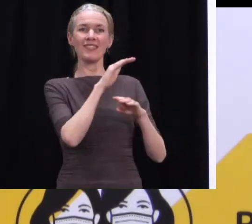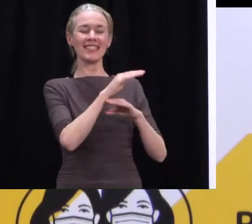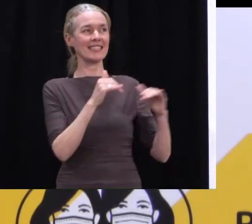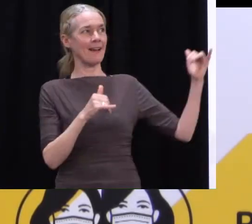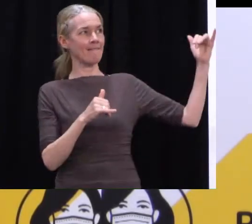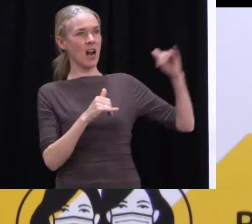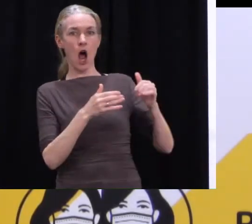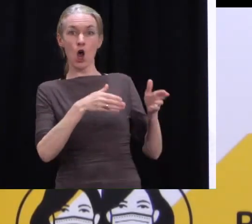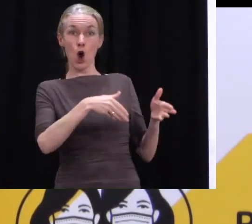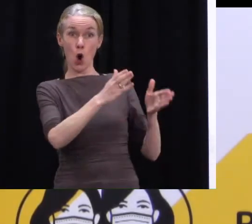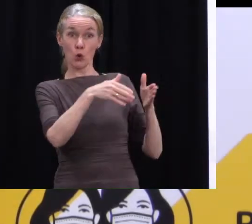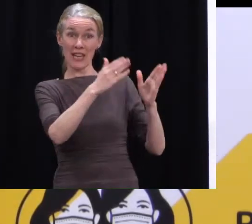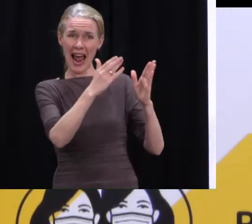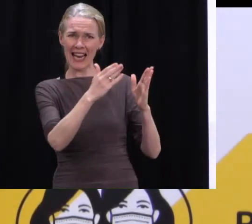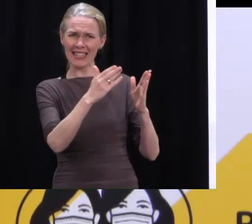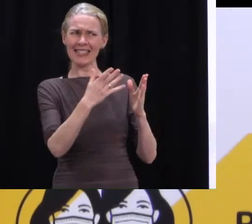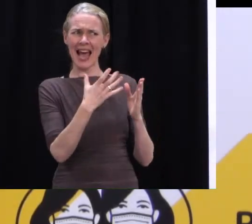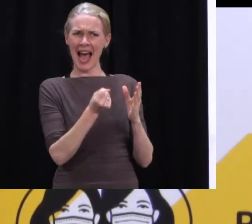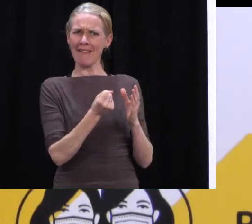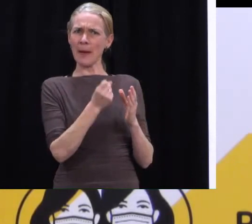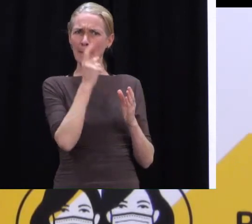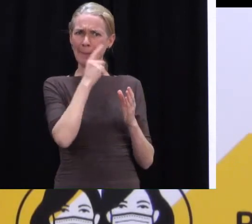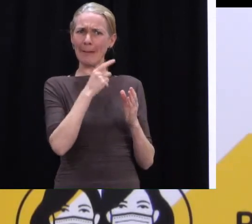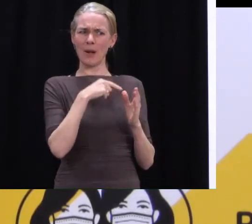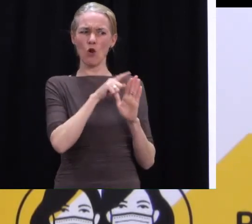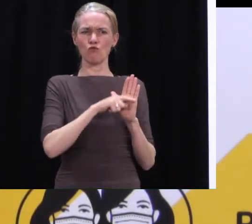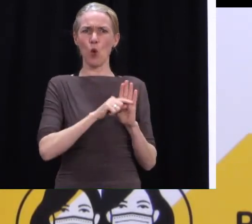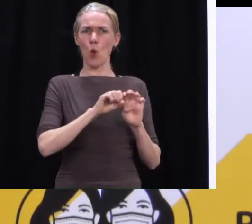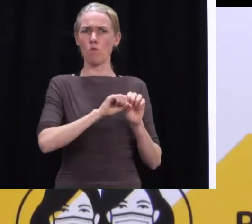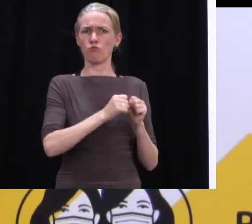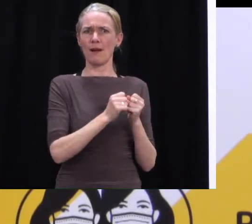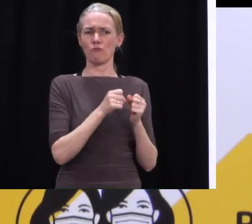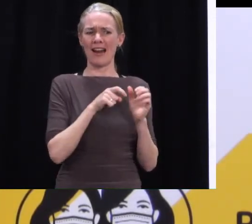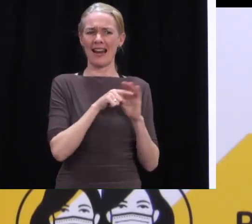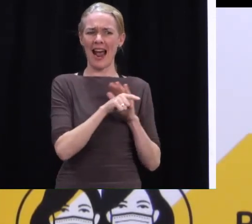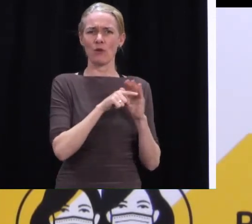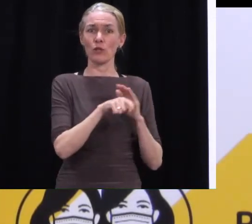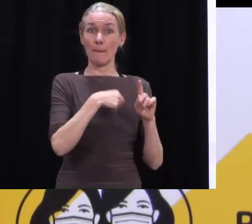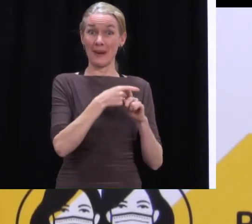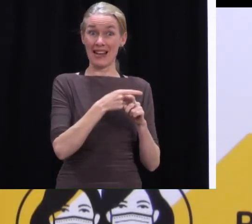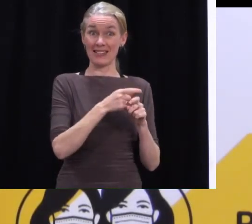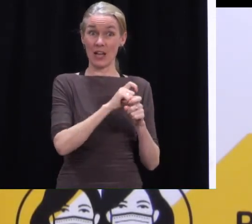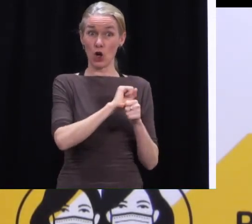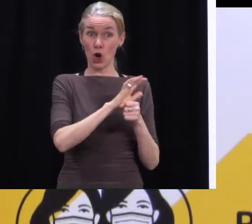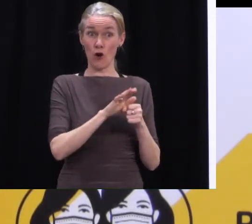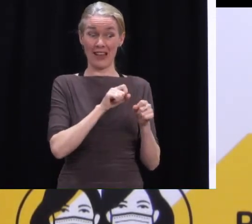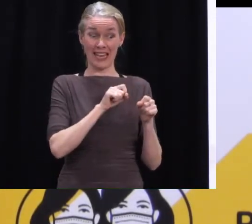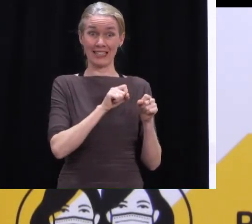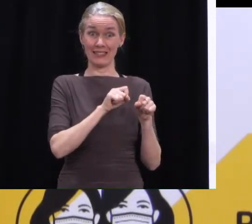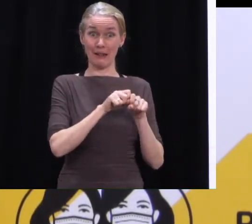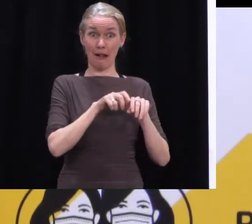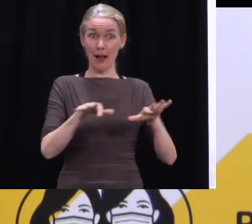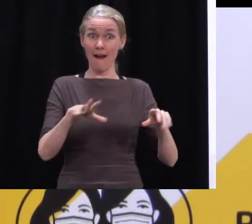so breaches to MIQ to date are you still confident that MIQ is